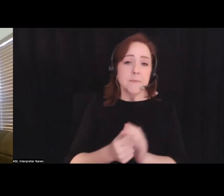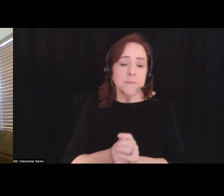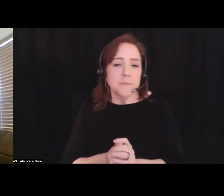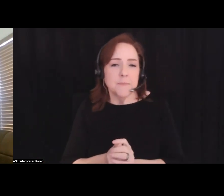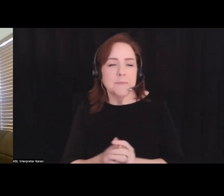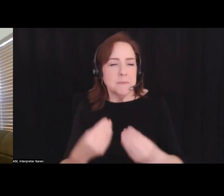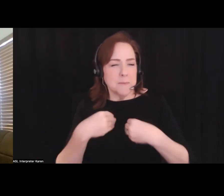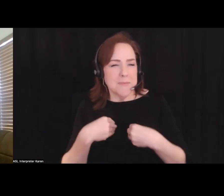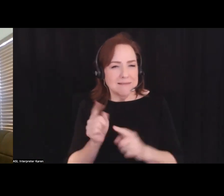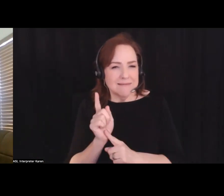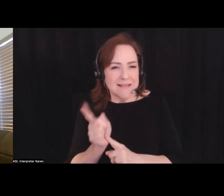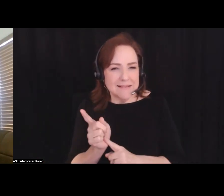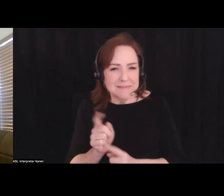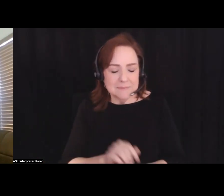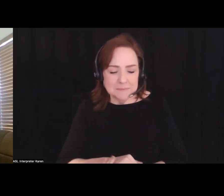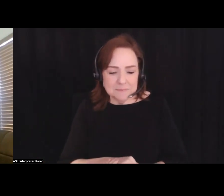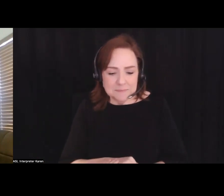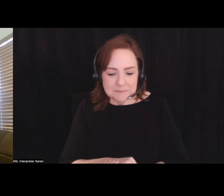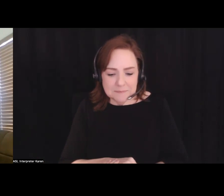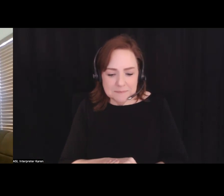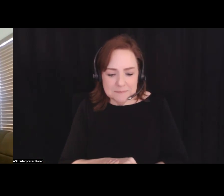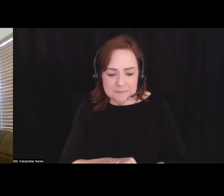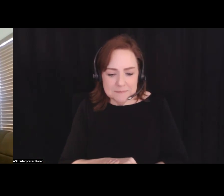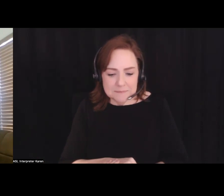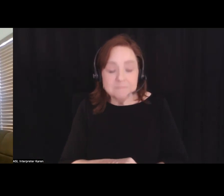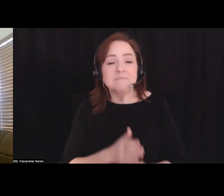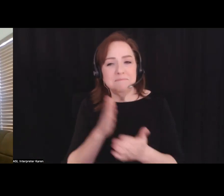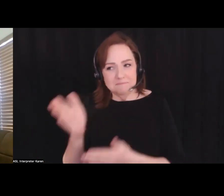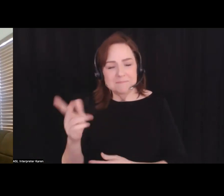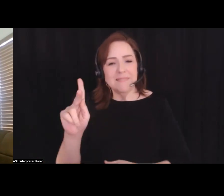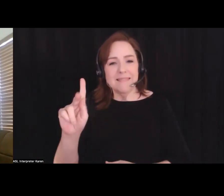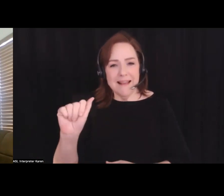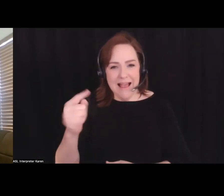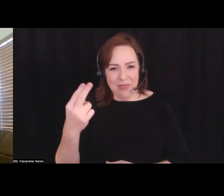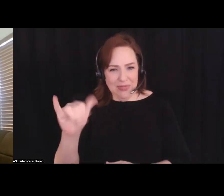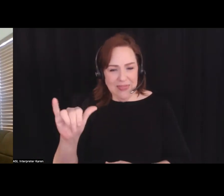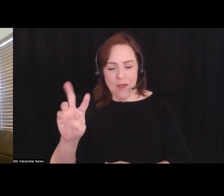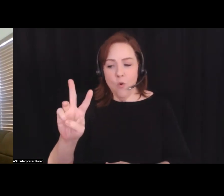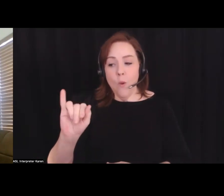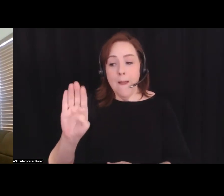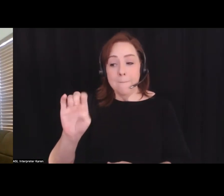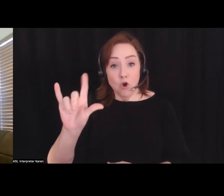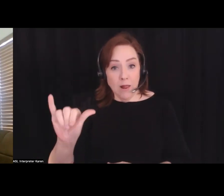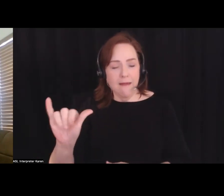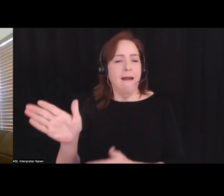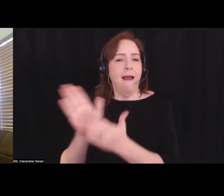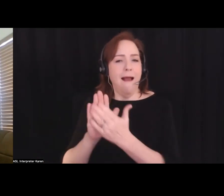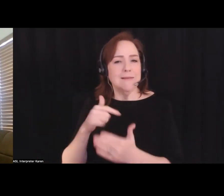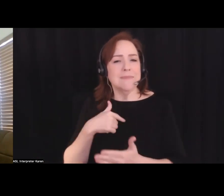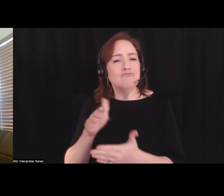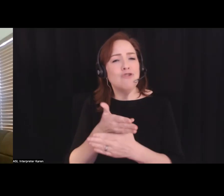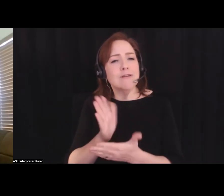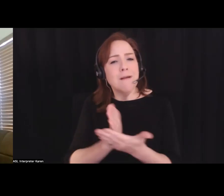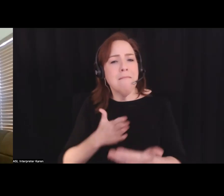okay. Kathy asked me Kathy wibberly asked me to share a few telehealth experiences that people